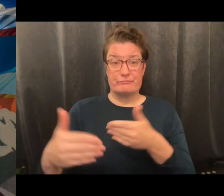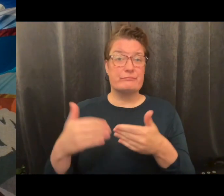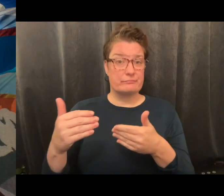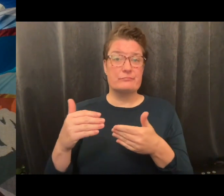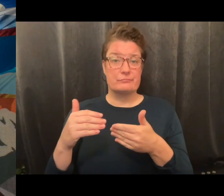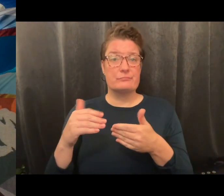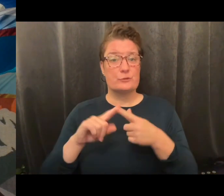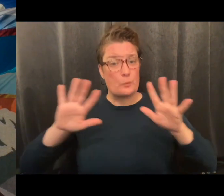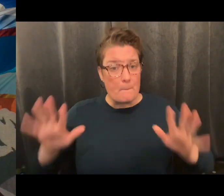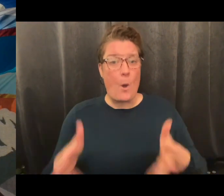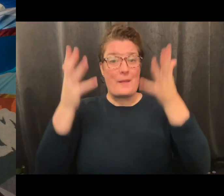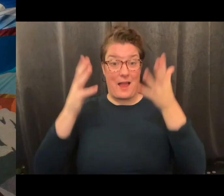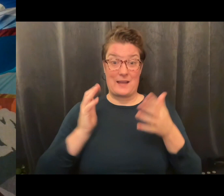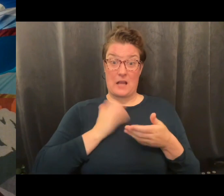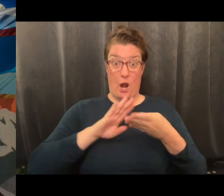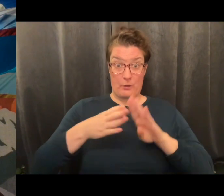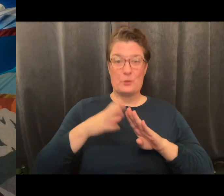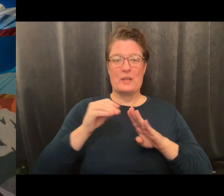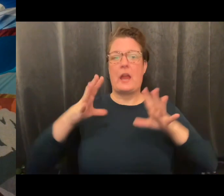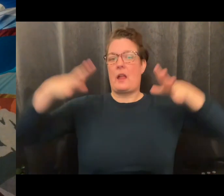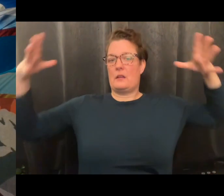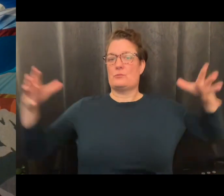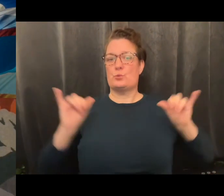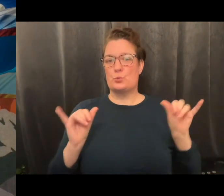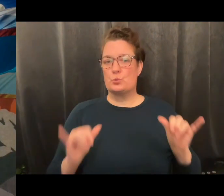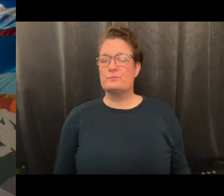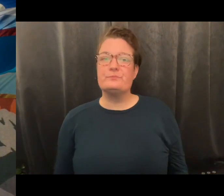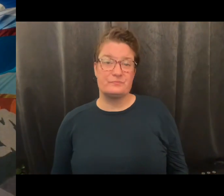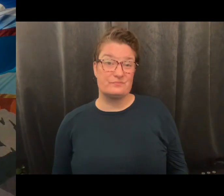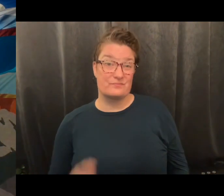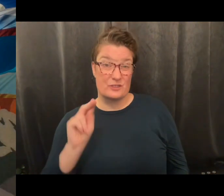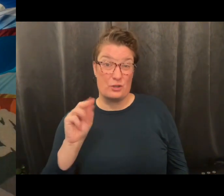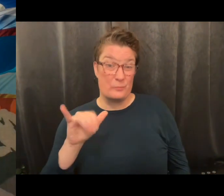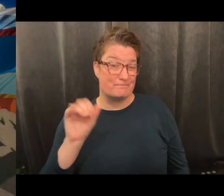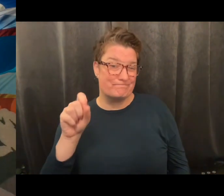It's really looking like the project of actually securing safe housing, aka buying